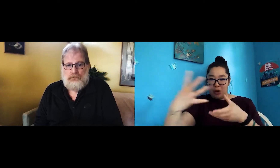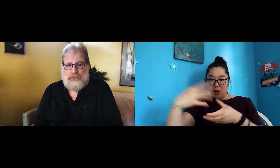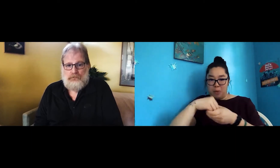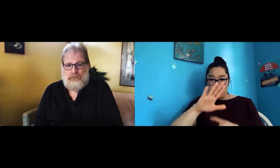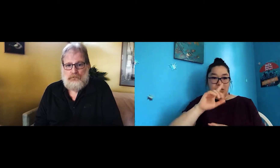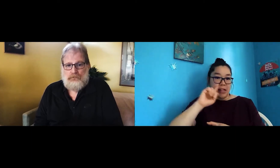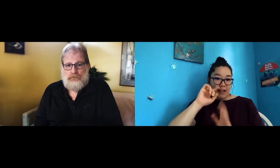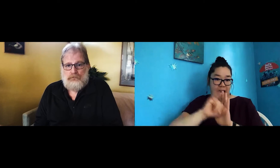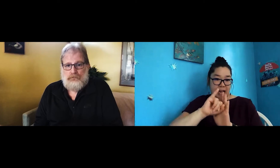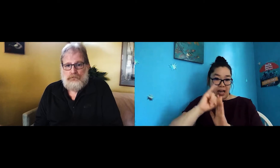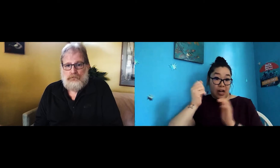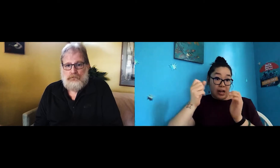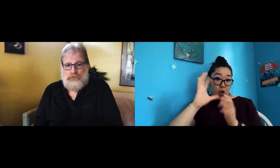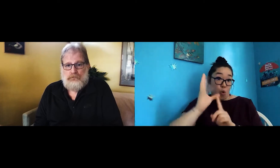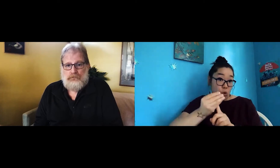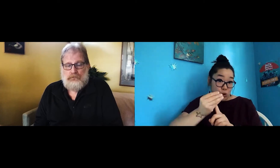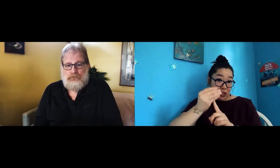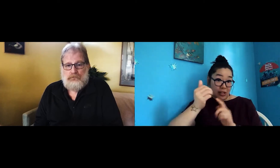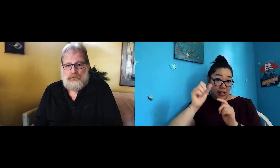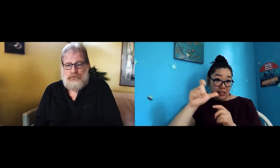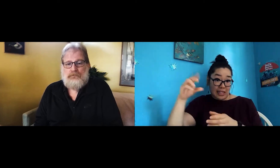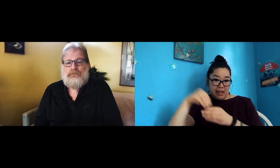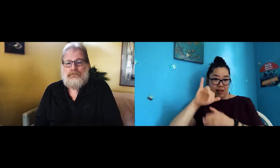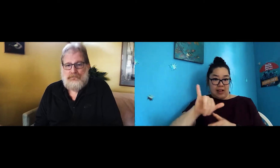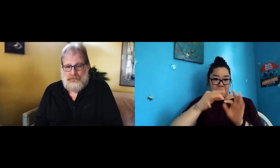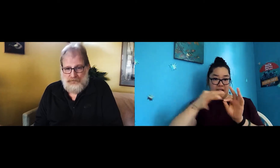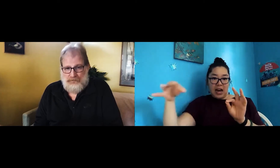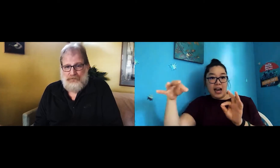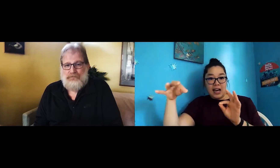to know how you incorporate your Deaf identity, culture and language in your translations.